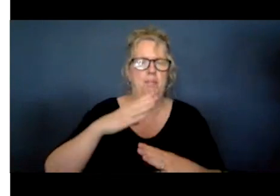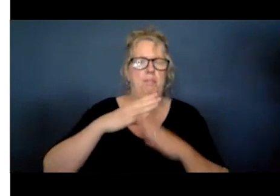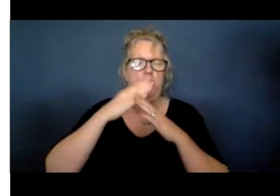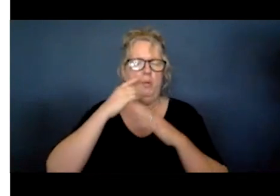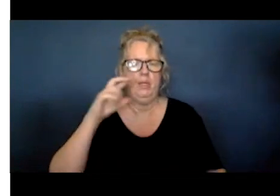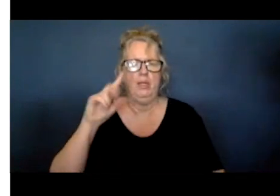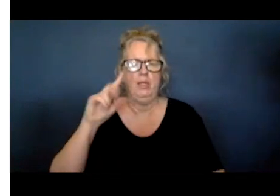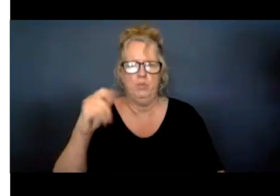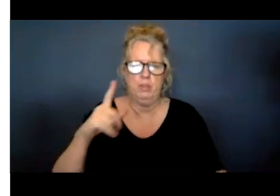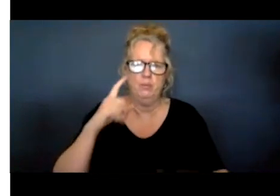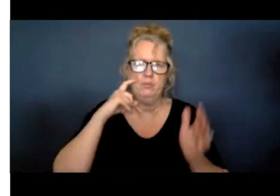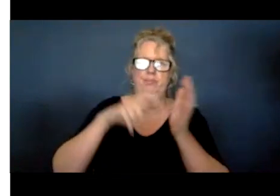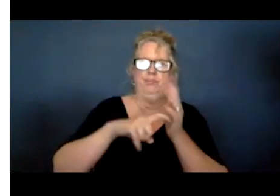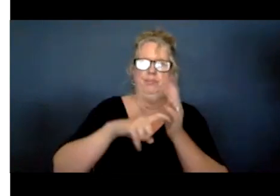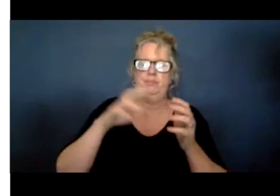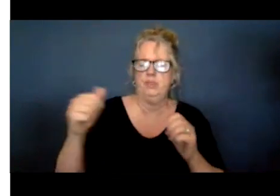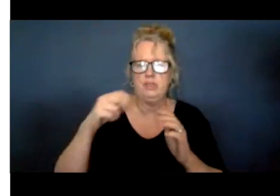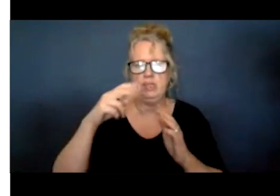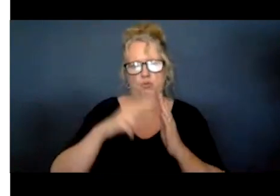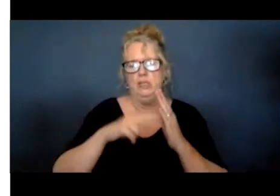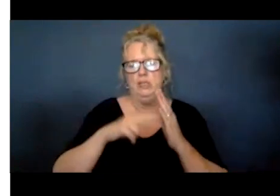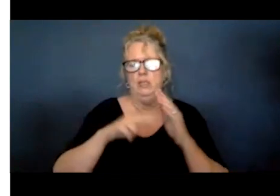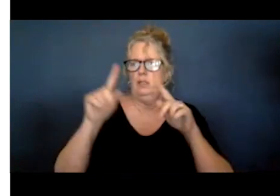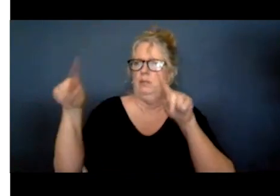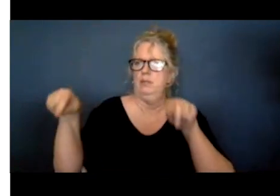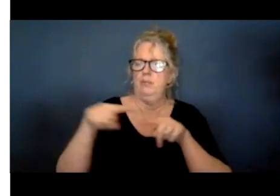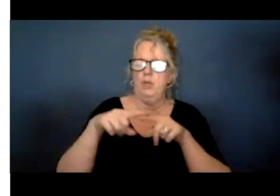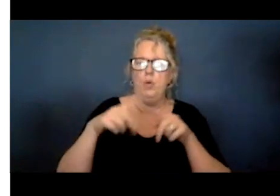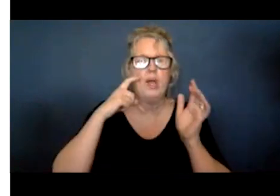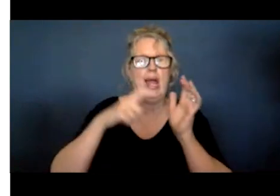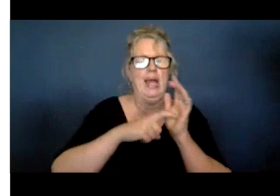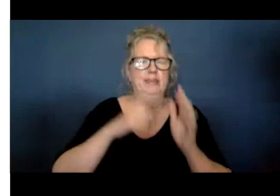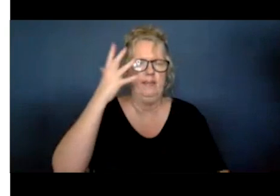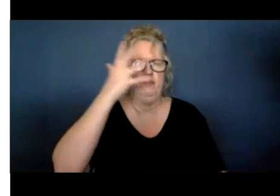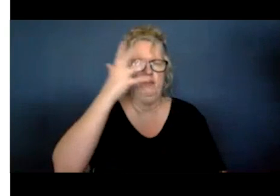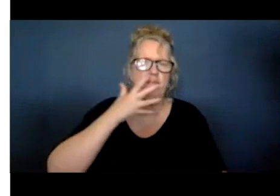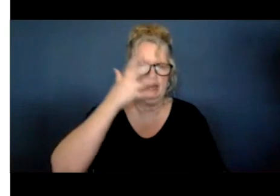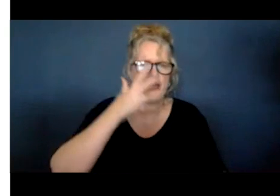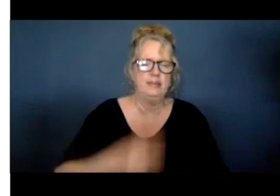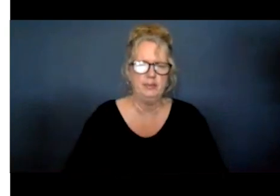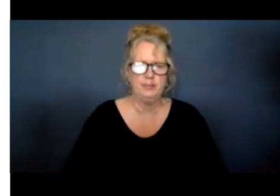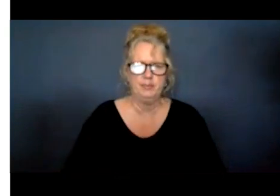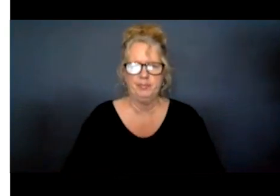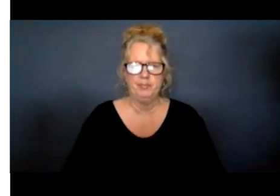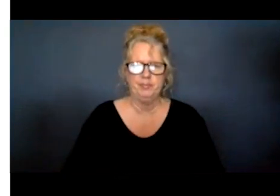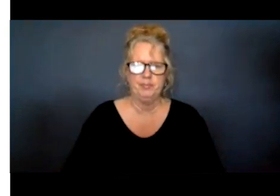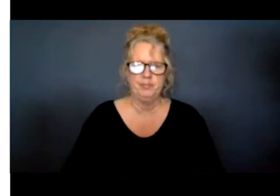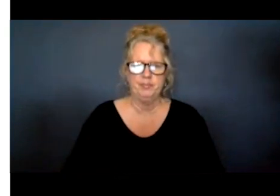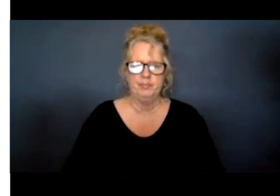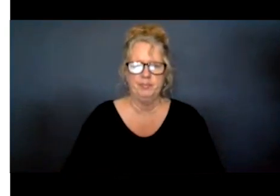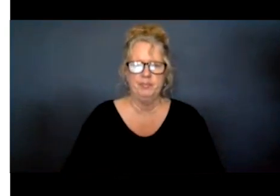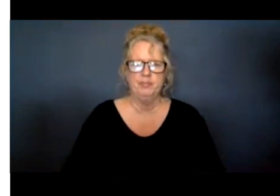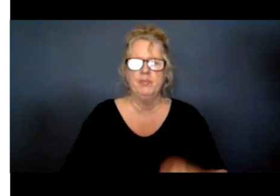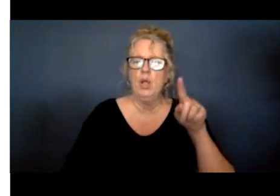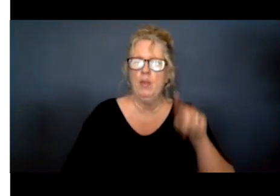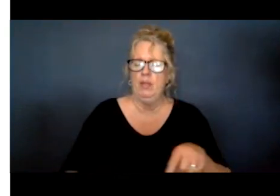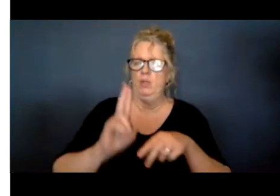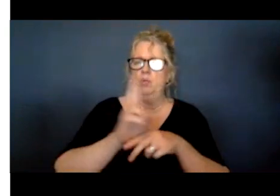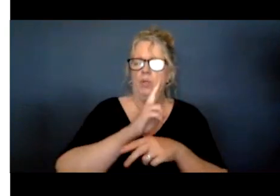obstacles, read signage, or identify faces. These wearables extend the reach of assistive